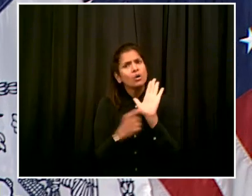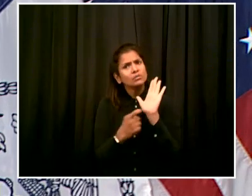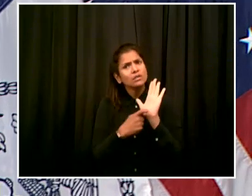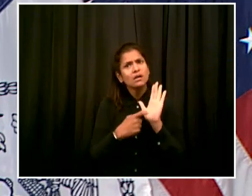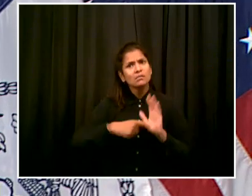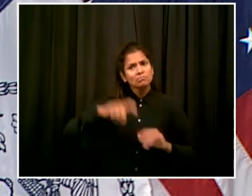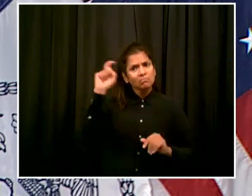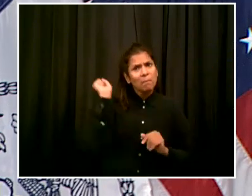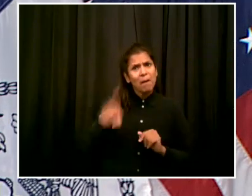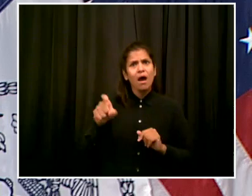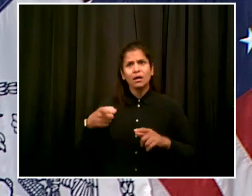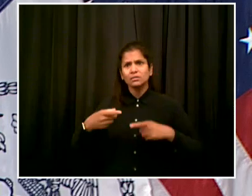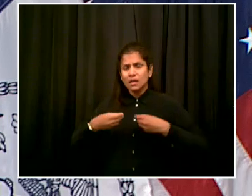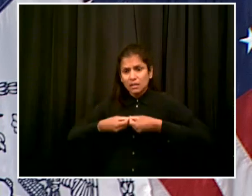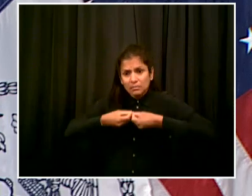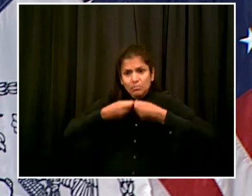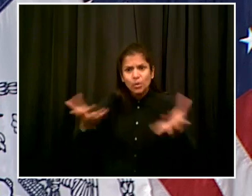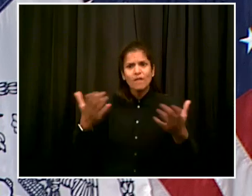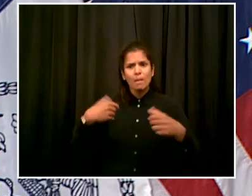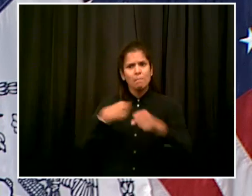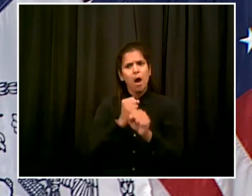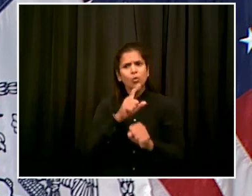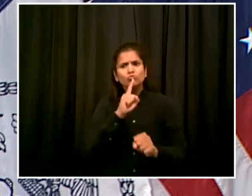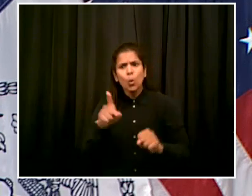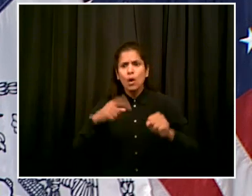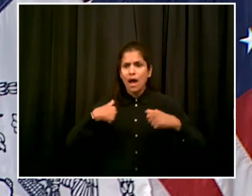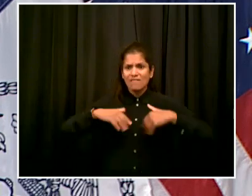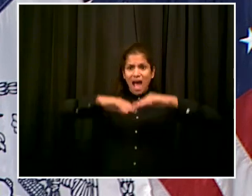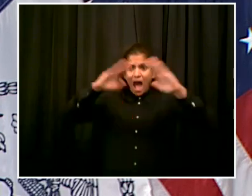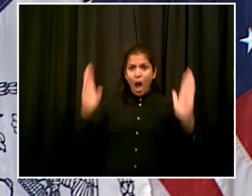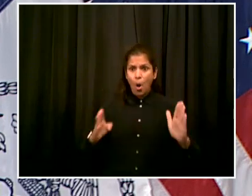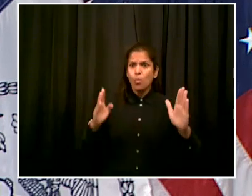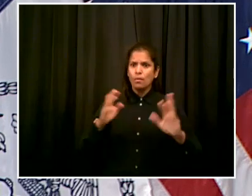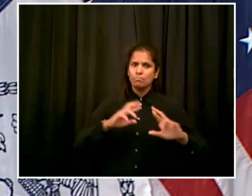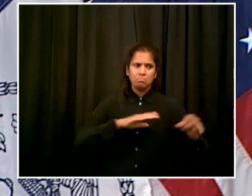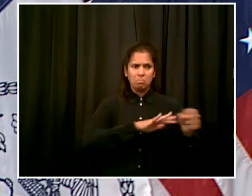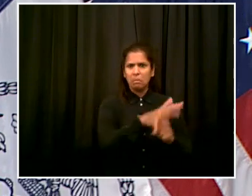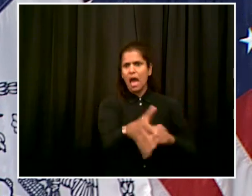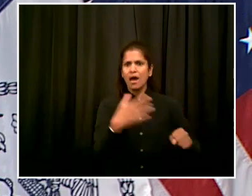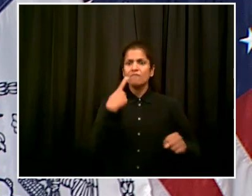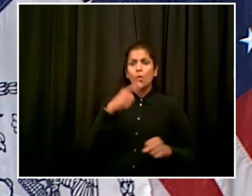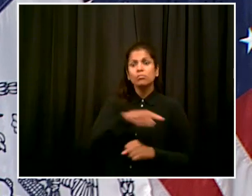TO HAVE ENOUGH PEOPLE AVAILABLE MORLEY AND BY LAW. I THINK THE